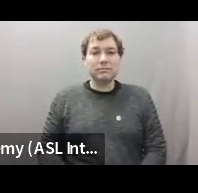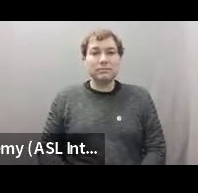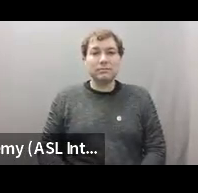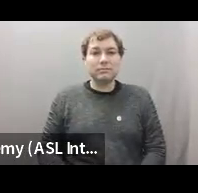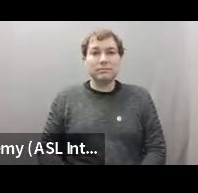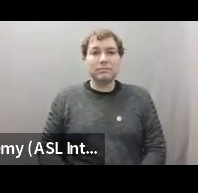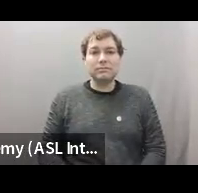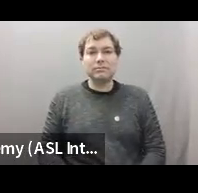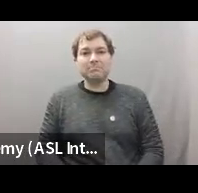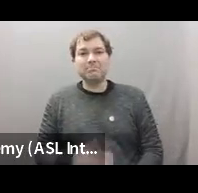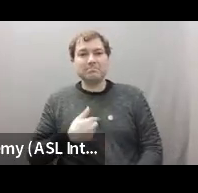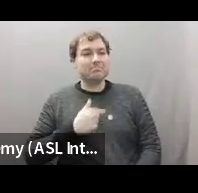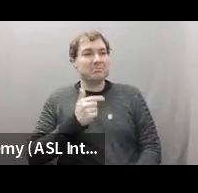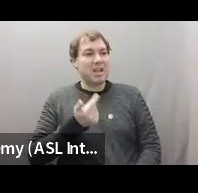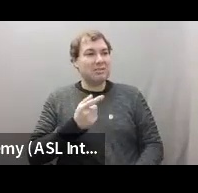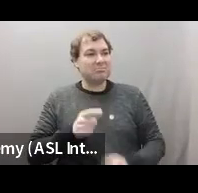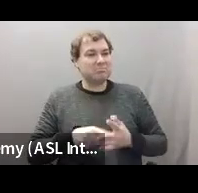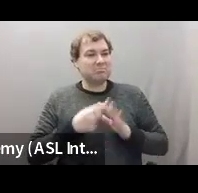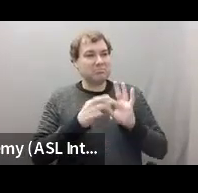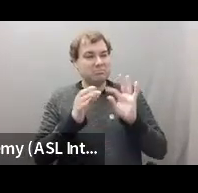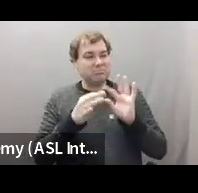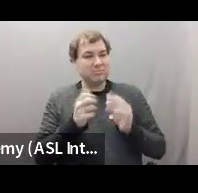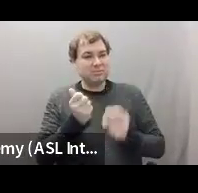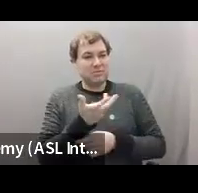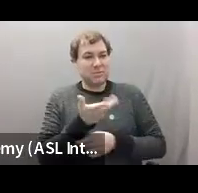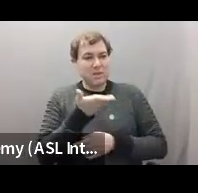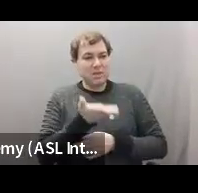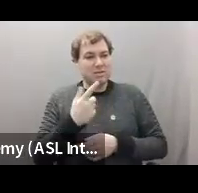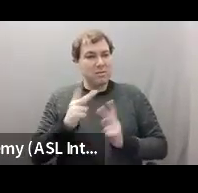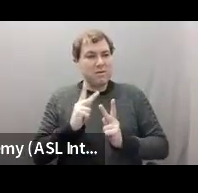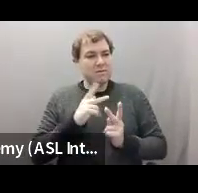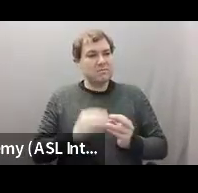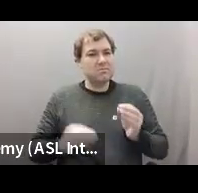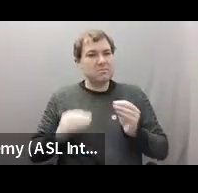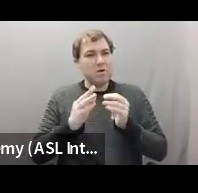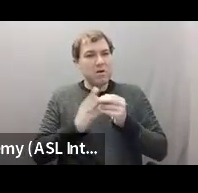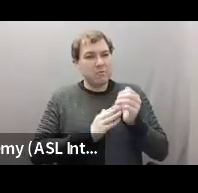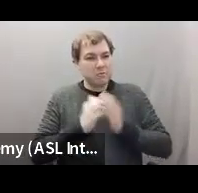Linda Pogue: Well, maybe I can break the ice by mentioning a couple of things. Make people feel a bit more comfortable about sharing. Perhaps